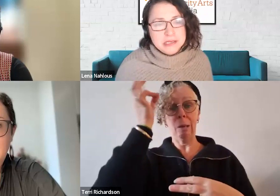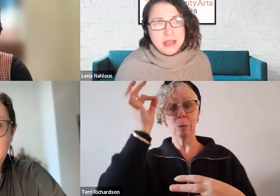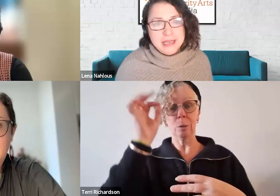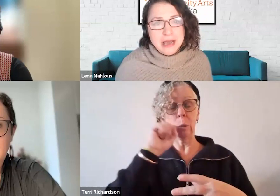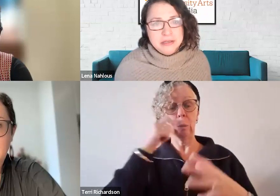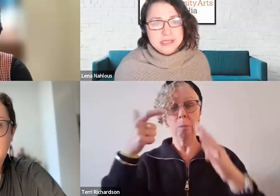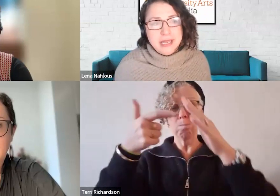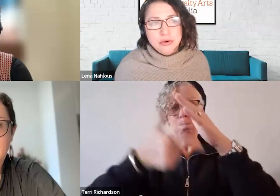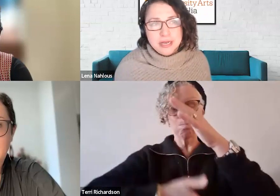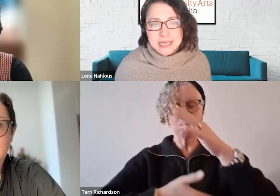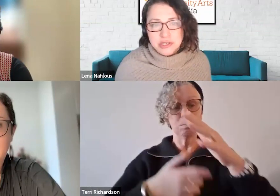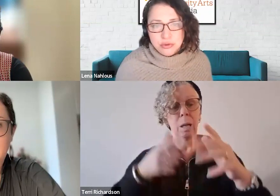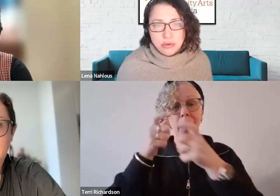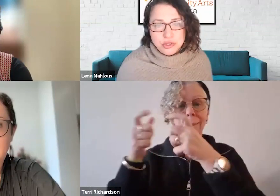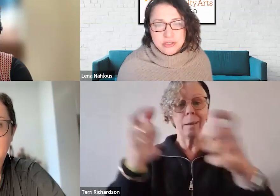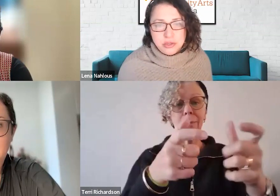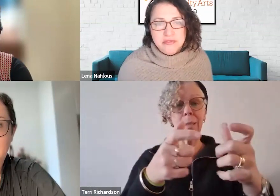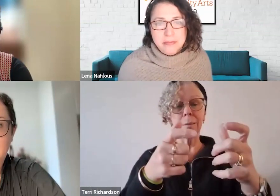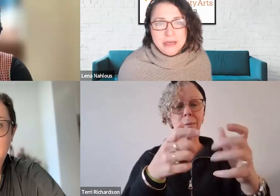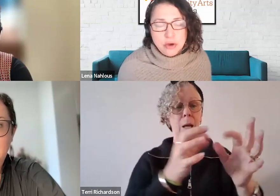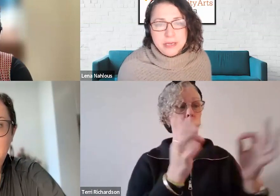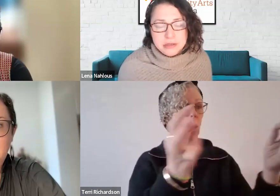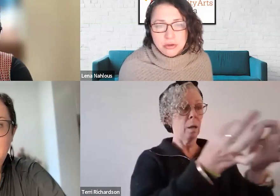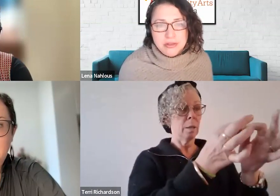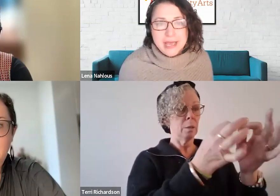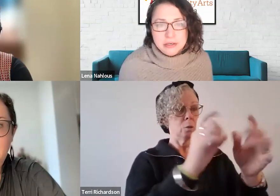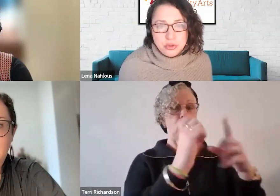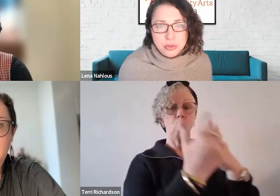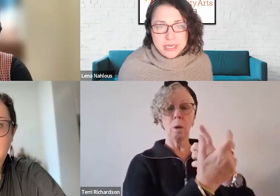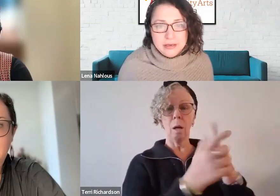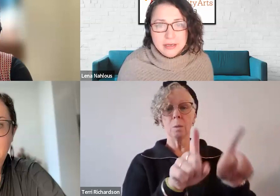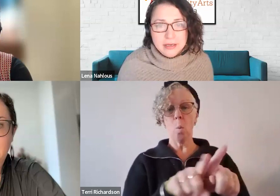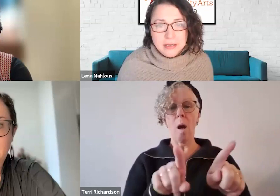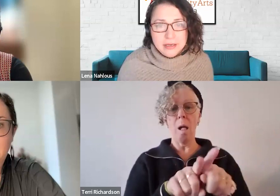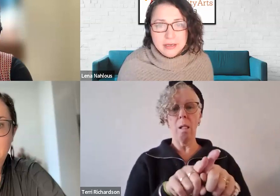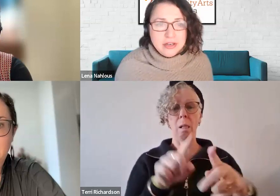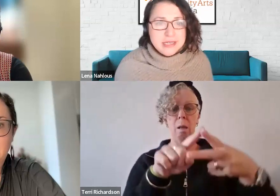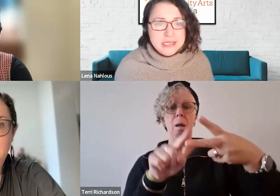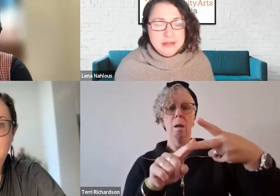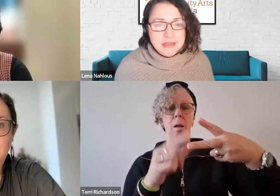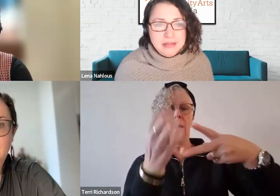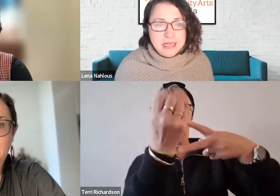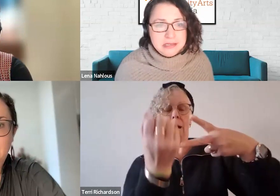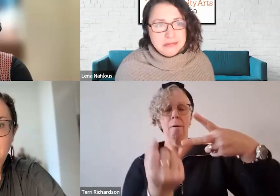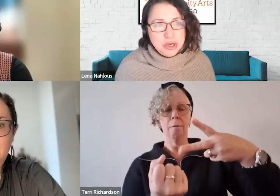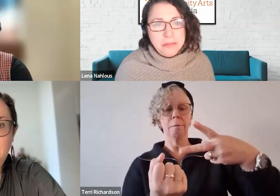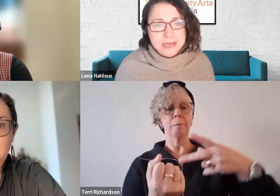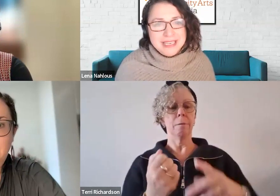governance and organizational culture, two of the main topics on that toolkit. Recognizing that these topics are key to